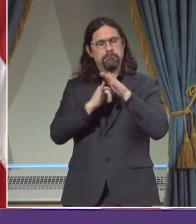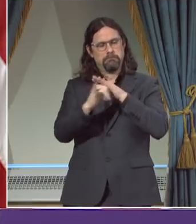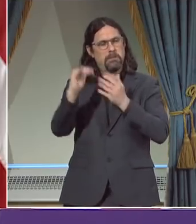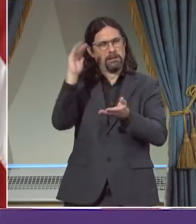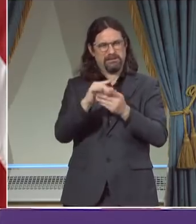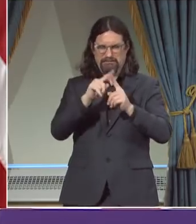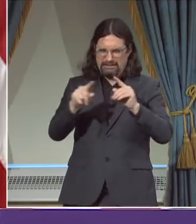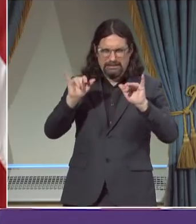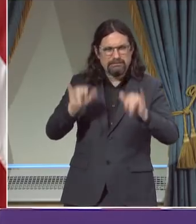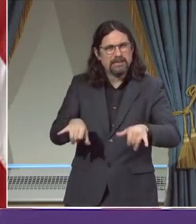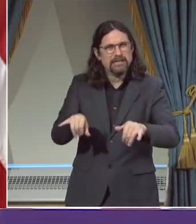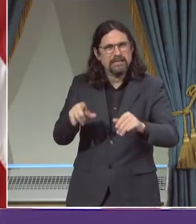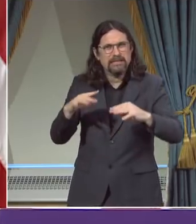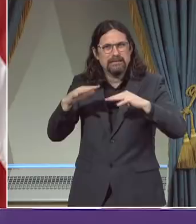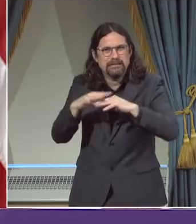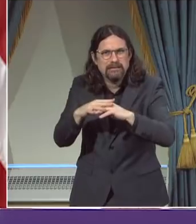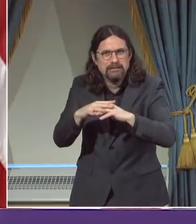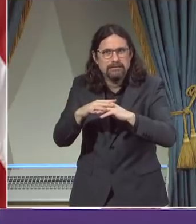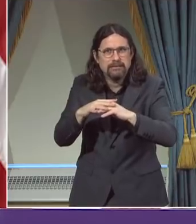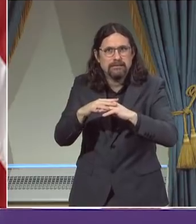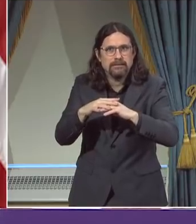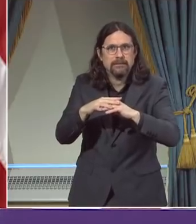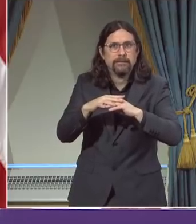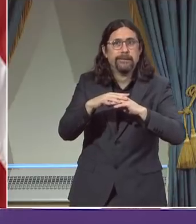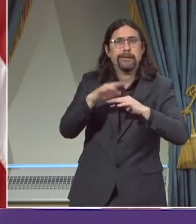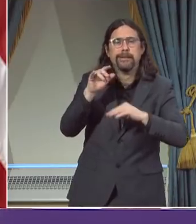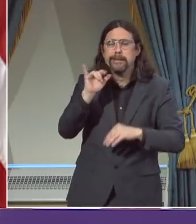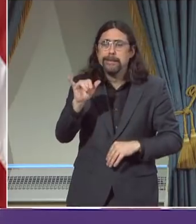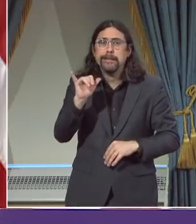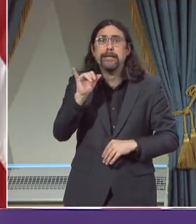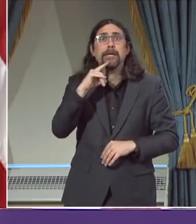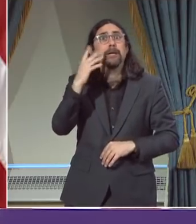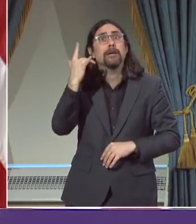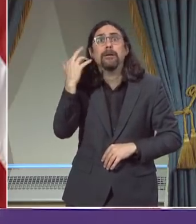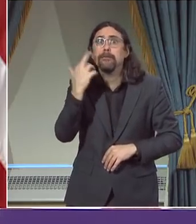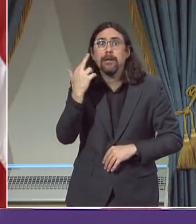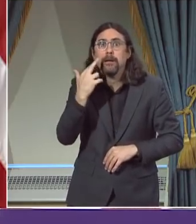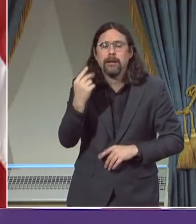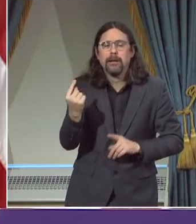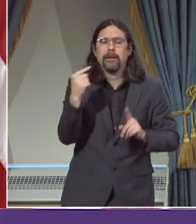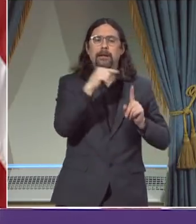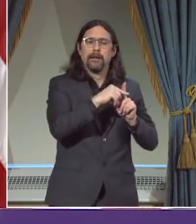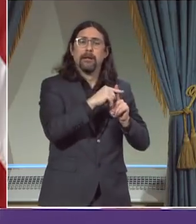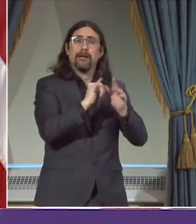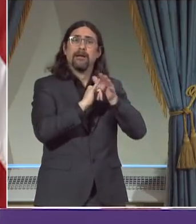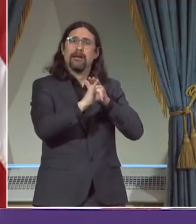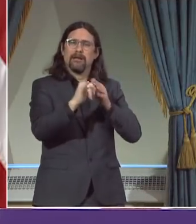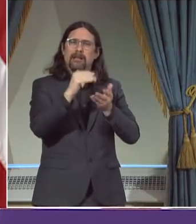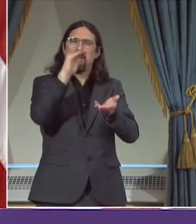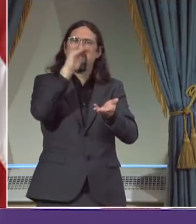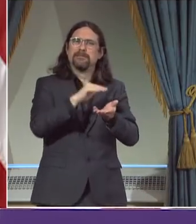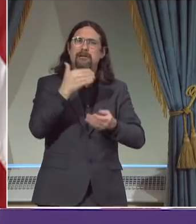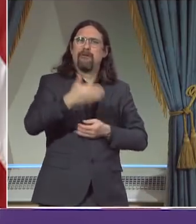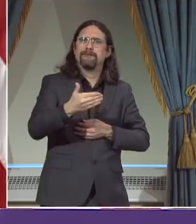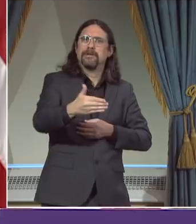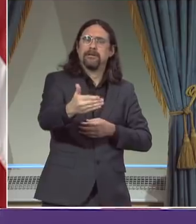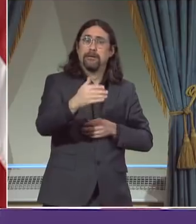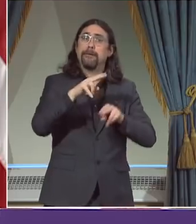REDUCTIONS AS WELL. WE'VE HAD SOMETIMES WHERE THE REW AAS SERVICE PROBLEM AND THAT LED TO ANOTHER SERVICE BEING DELAYED AND THAT LED TO